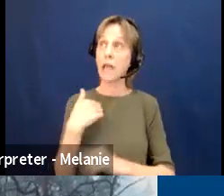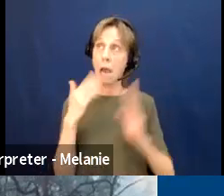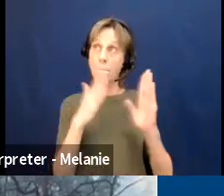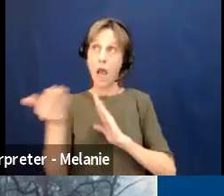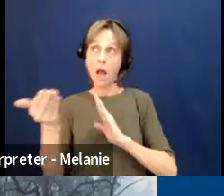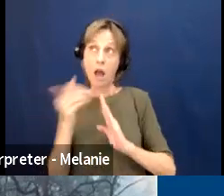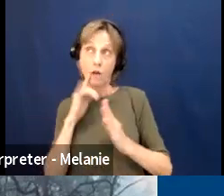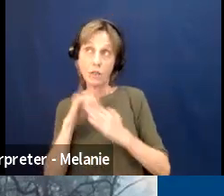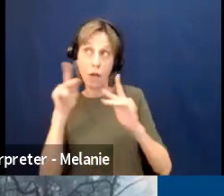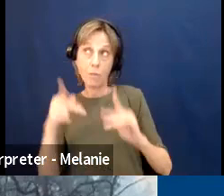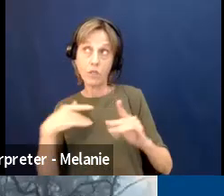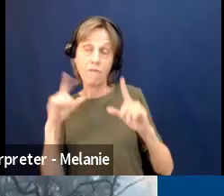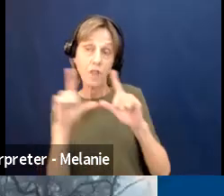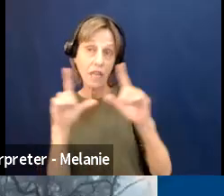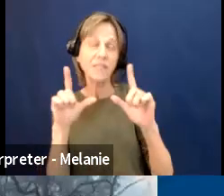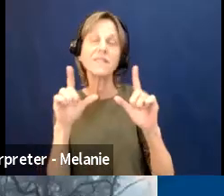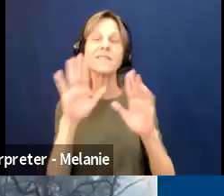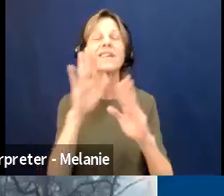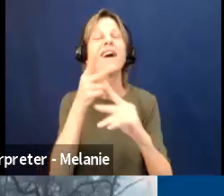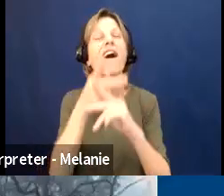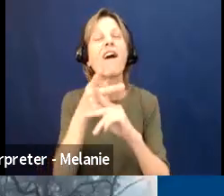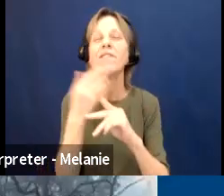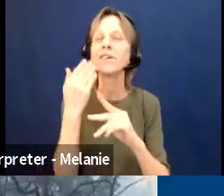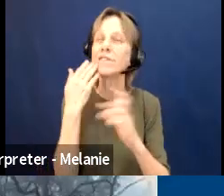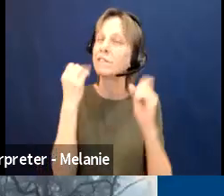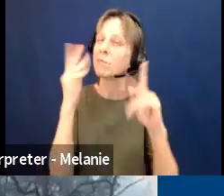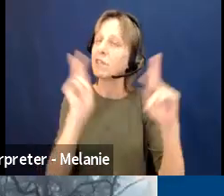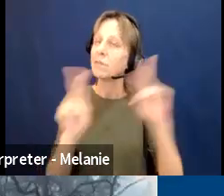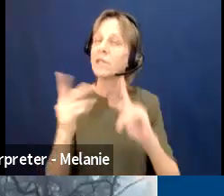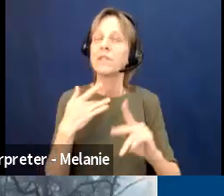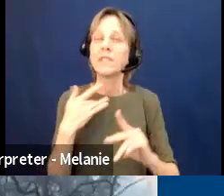who just happen to be in the area there's a lot of people who come in after a fire who may want